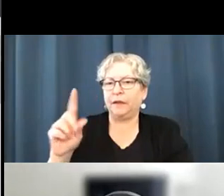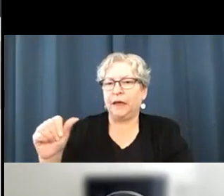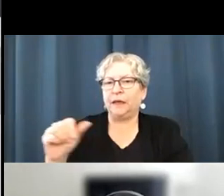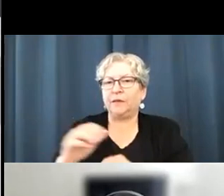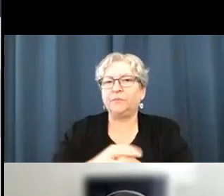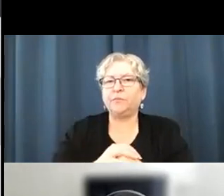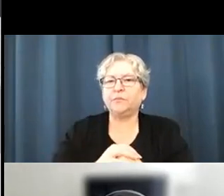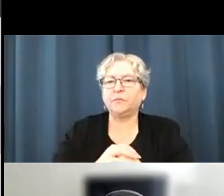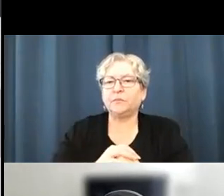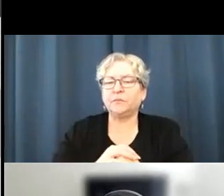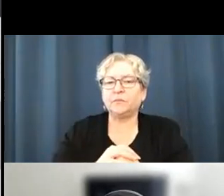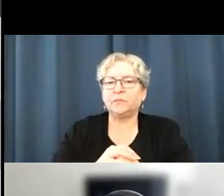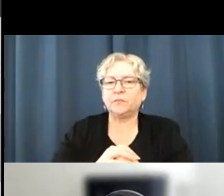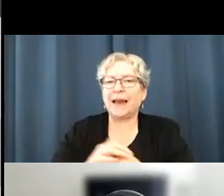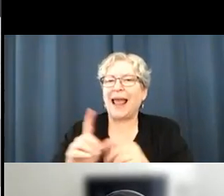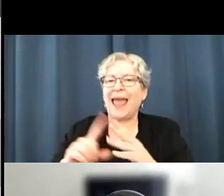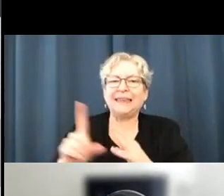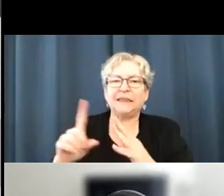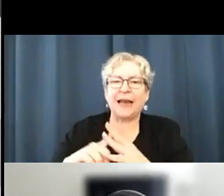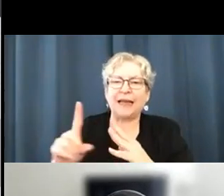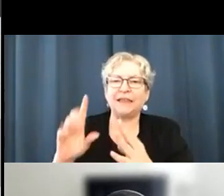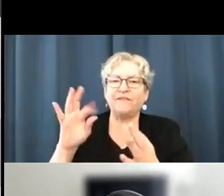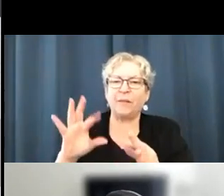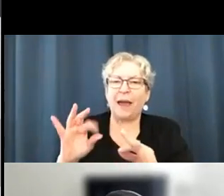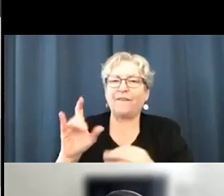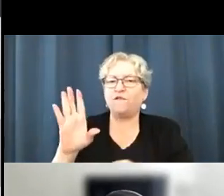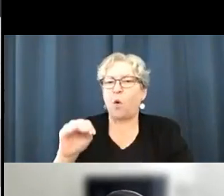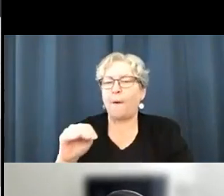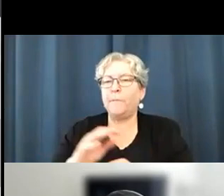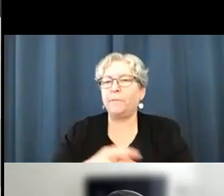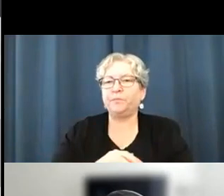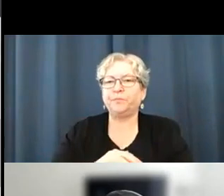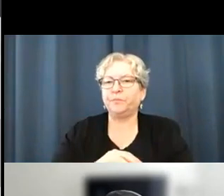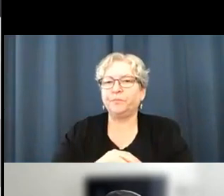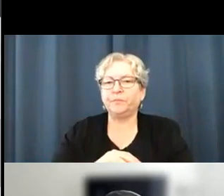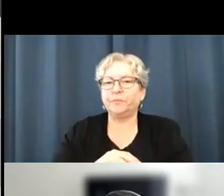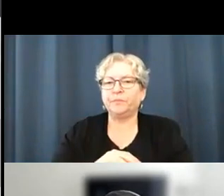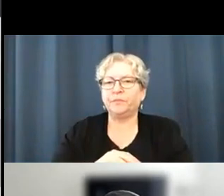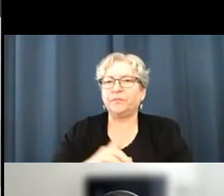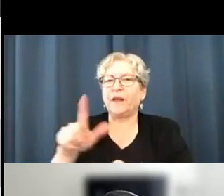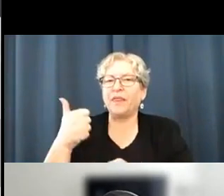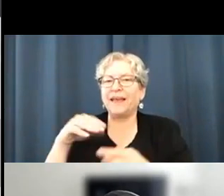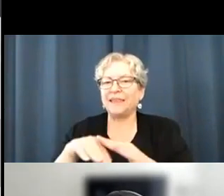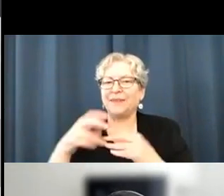One moment. [Narrator] Feedback form graphics. [Instructor] There's other accessibility issues on this page as well,